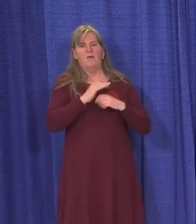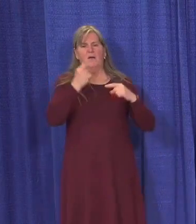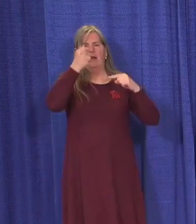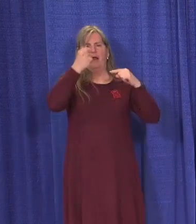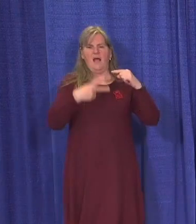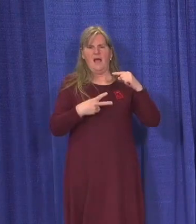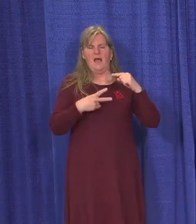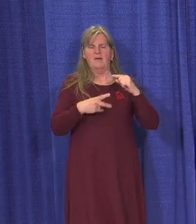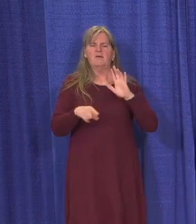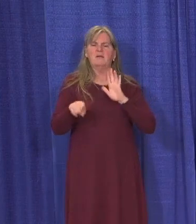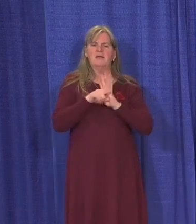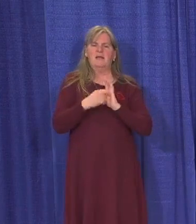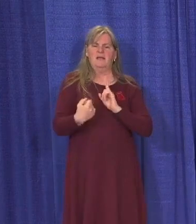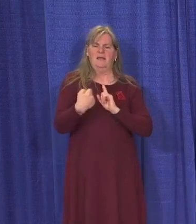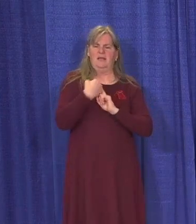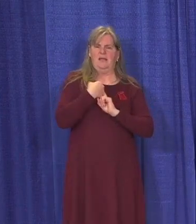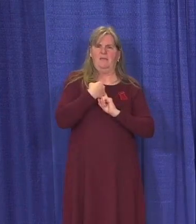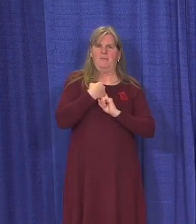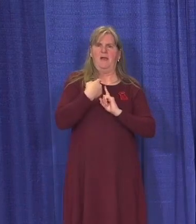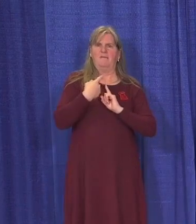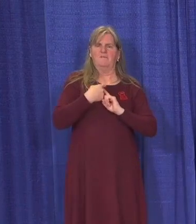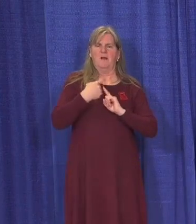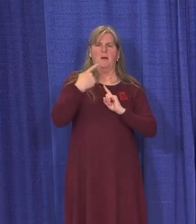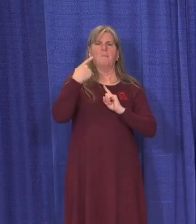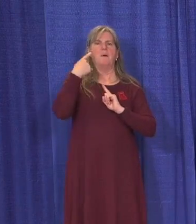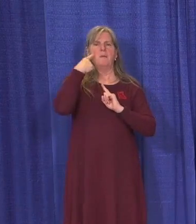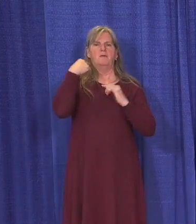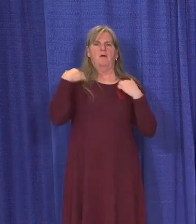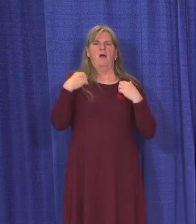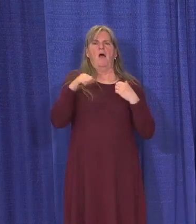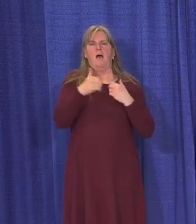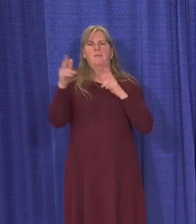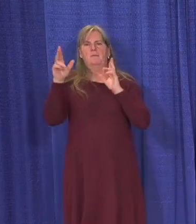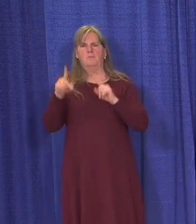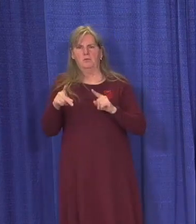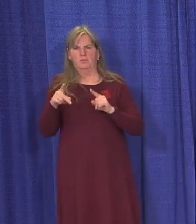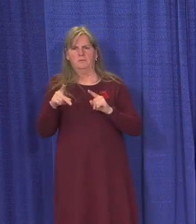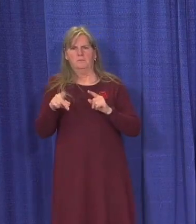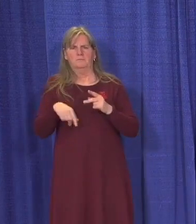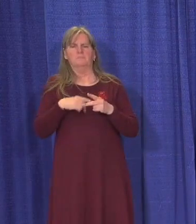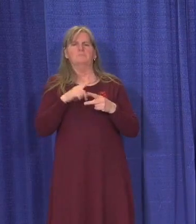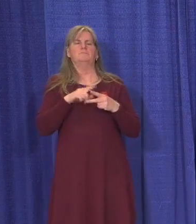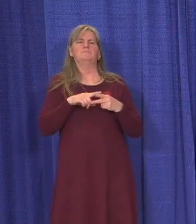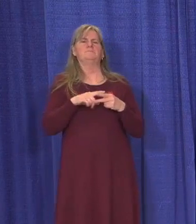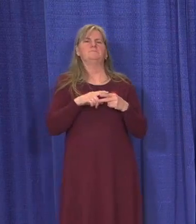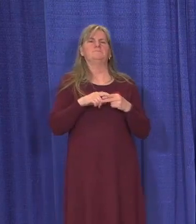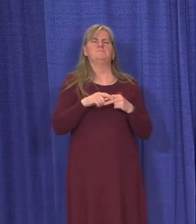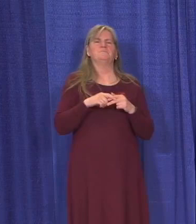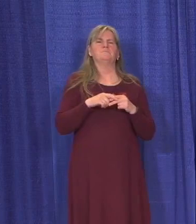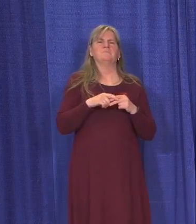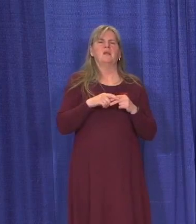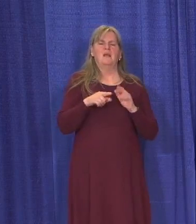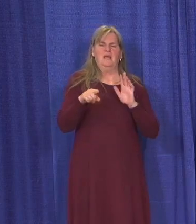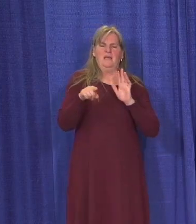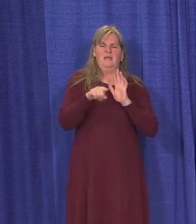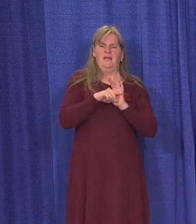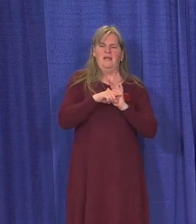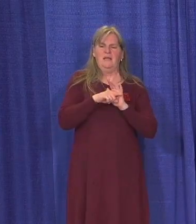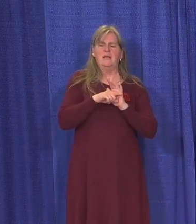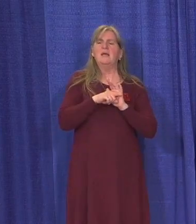in August 2020, over one fifth reported most days since the pandemic were quite or extremely